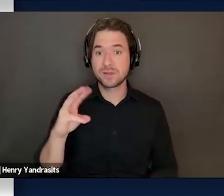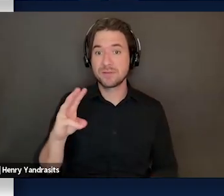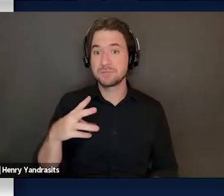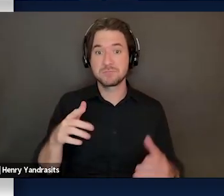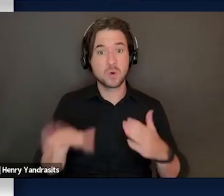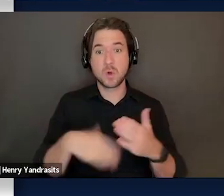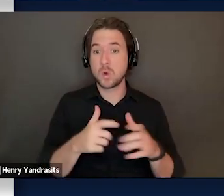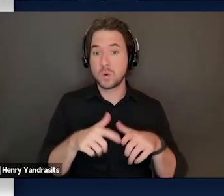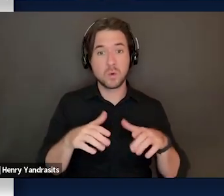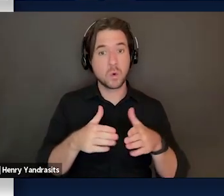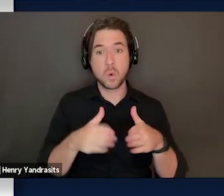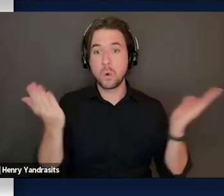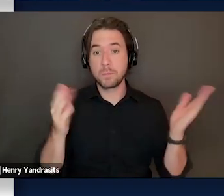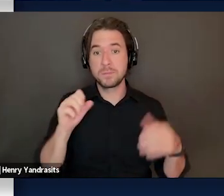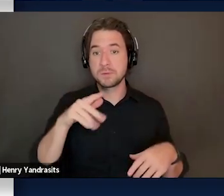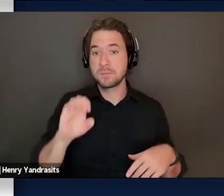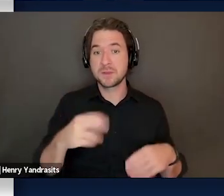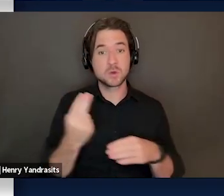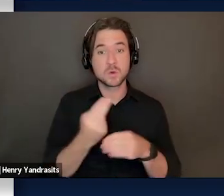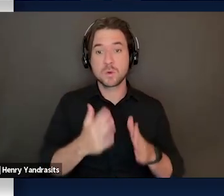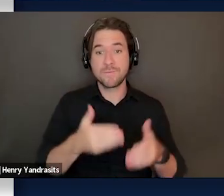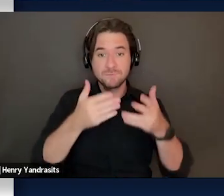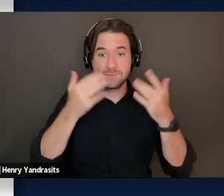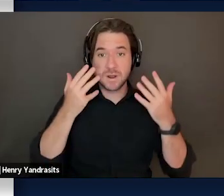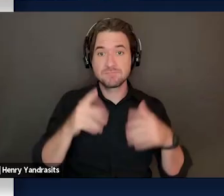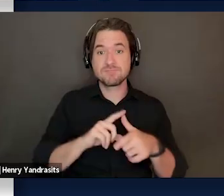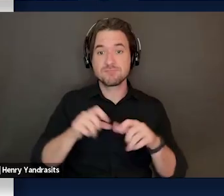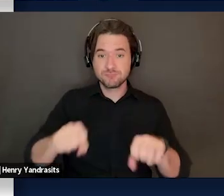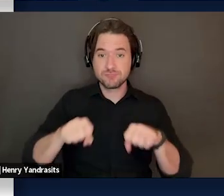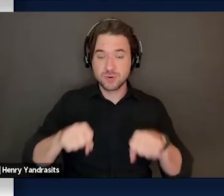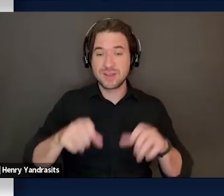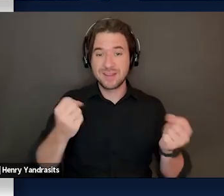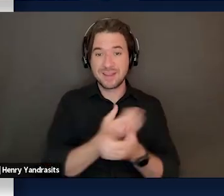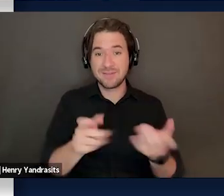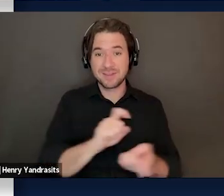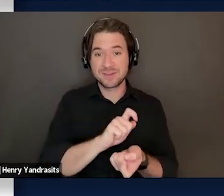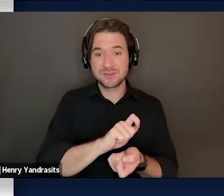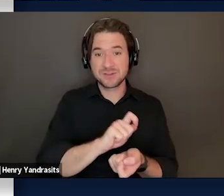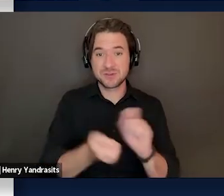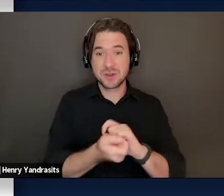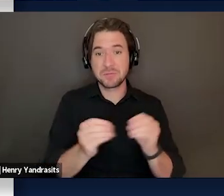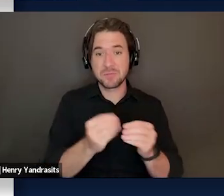So it's very user-friendly. They then list the drawers, the counter, the sink handles, everything was changed to be more user-friendly.